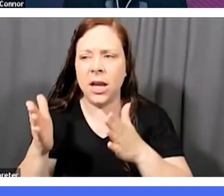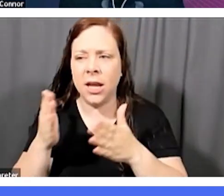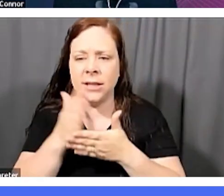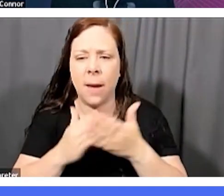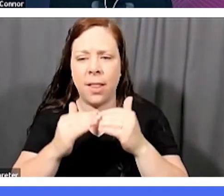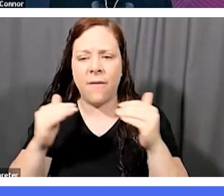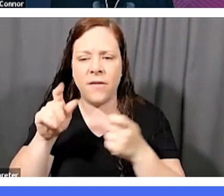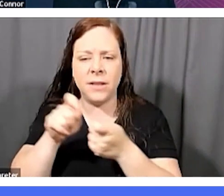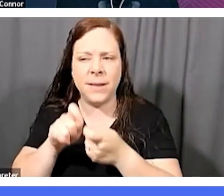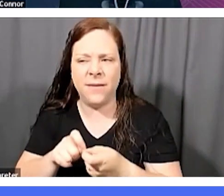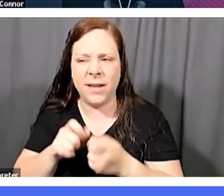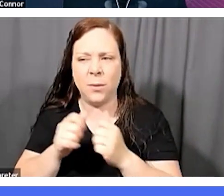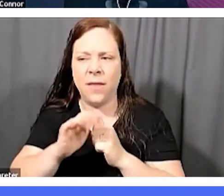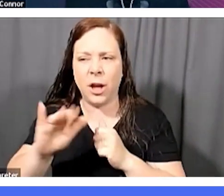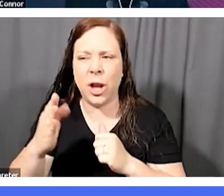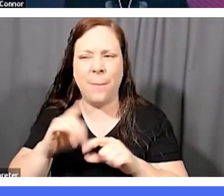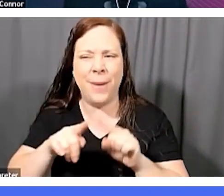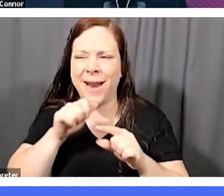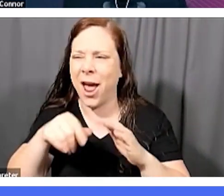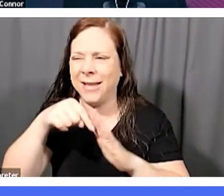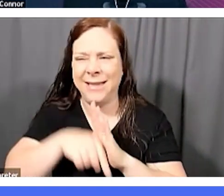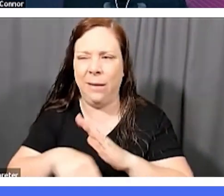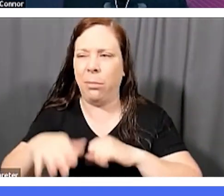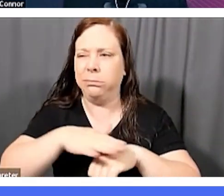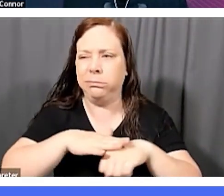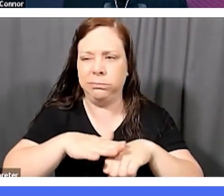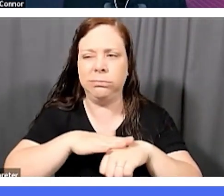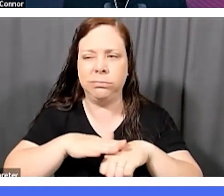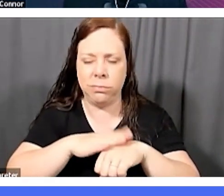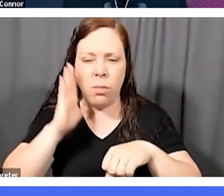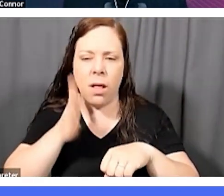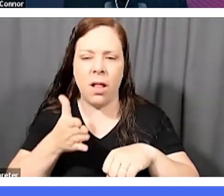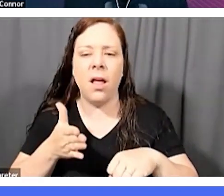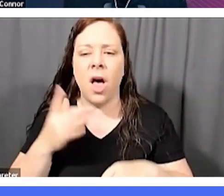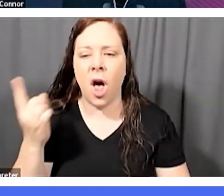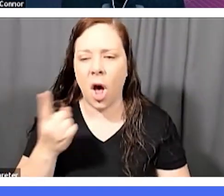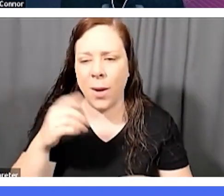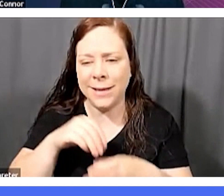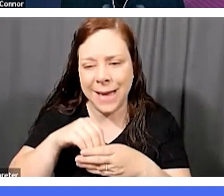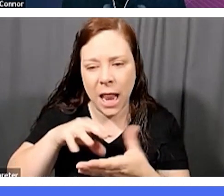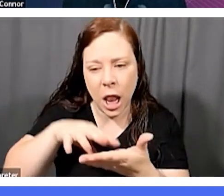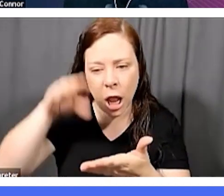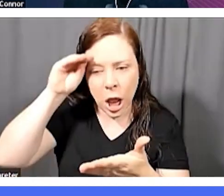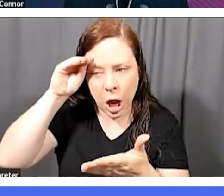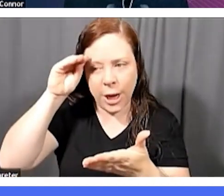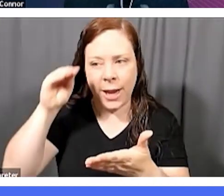but they're not gonna go super deep and they probably are always going to be in a learning state when it comes to accessibility.